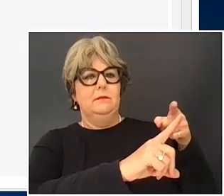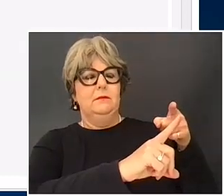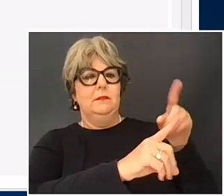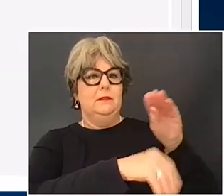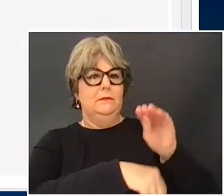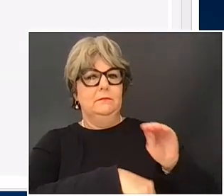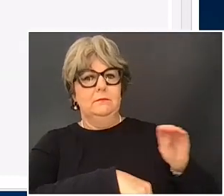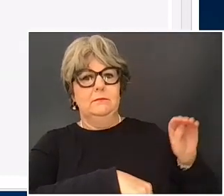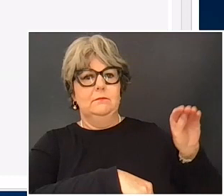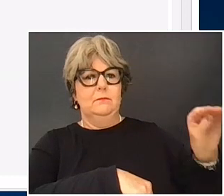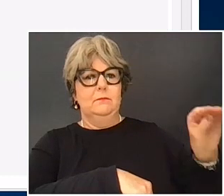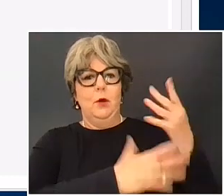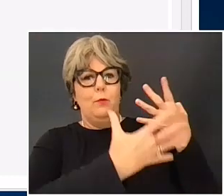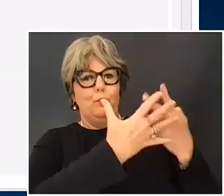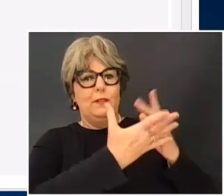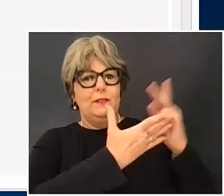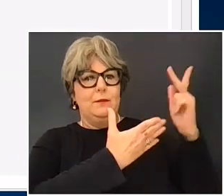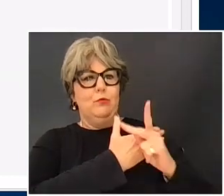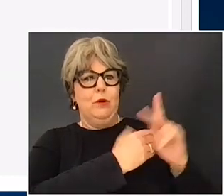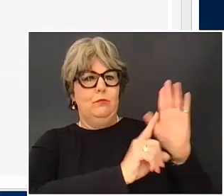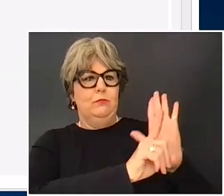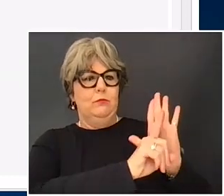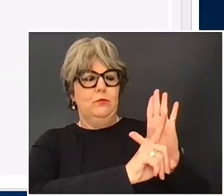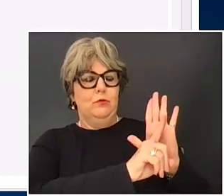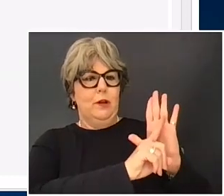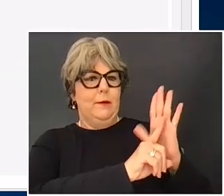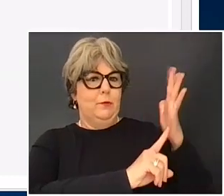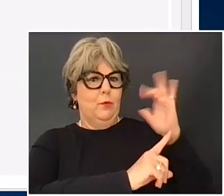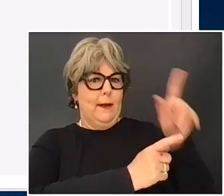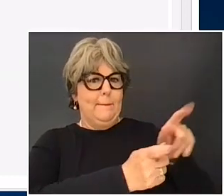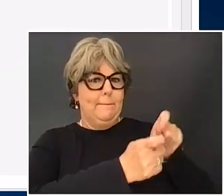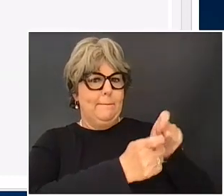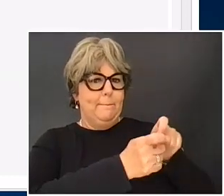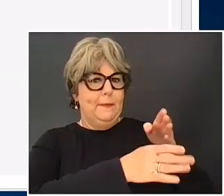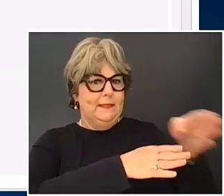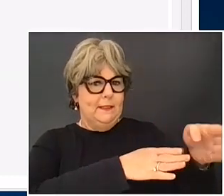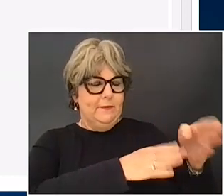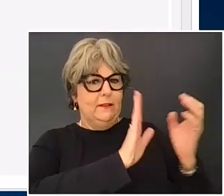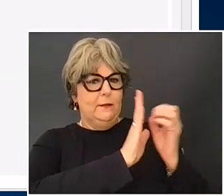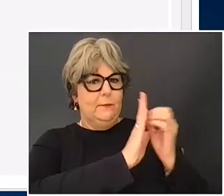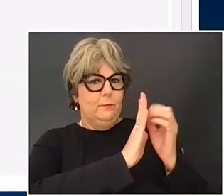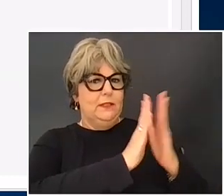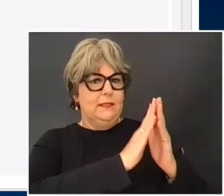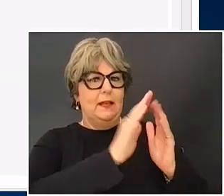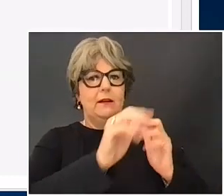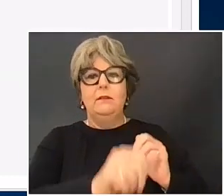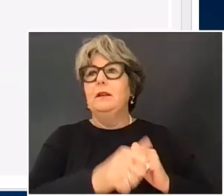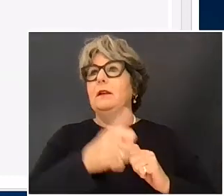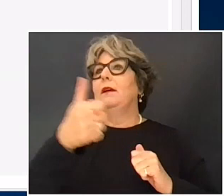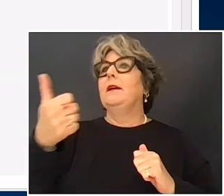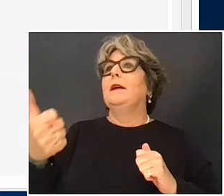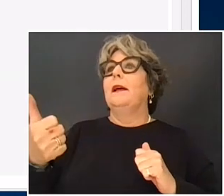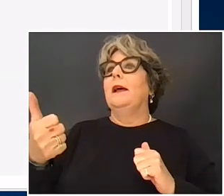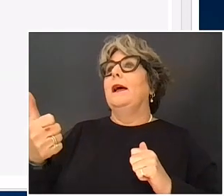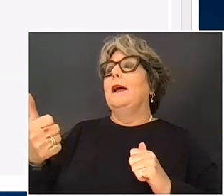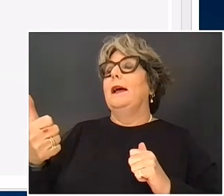programs are specifically cited and not the other types of programs?